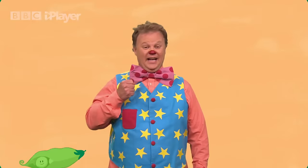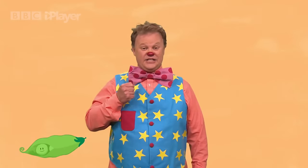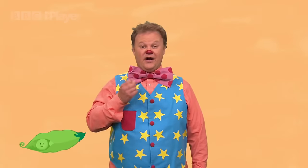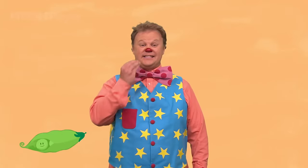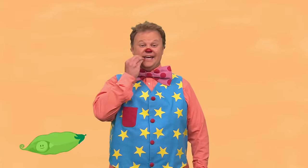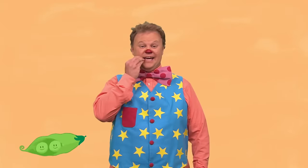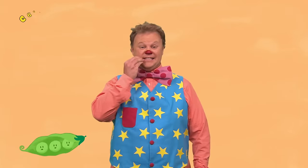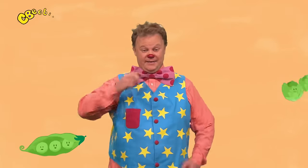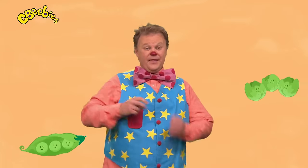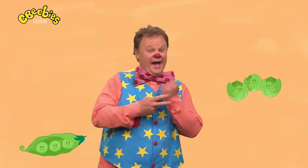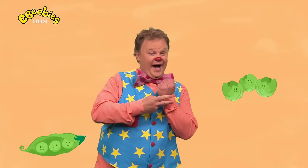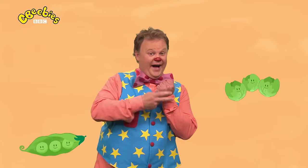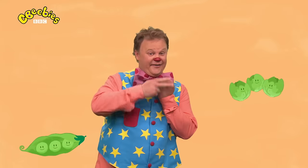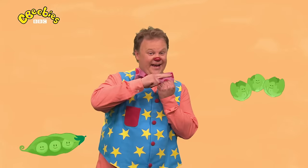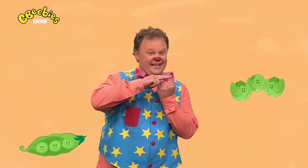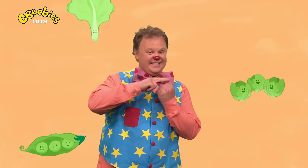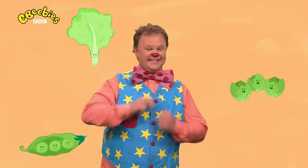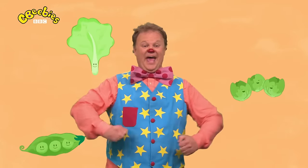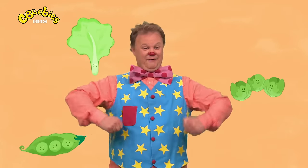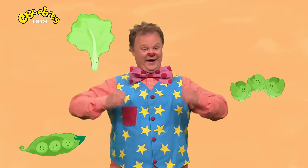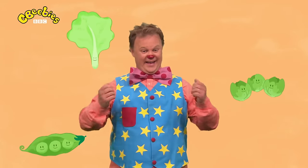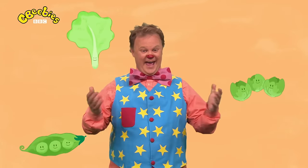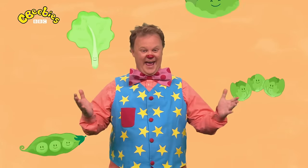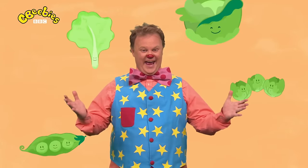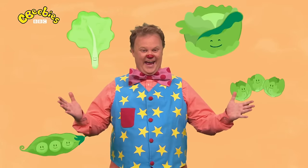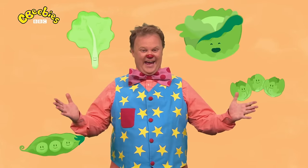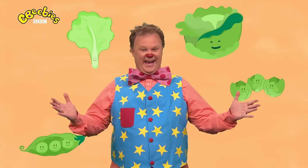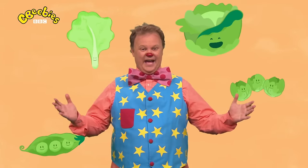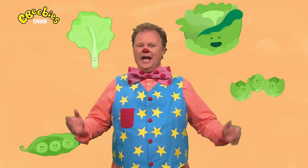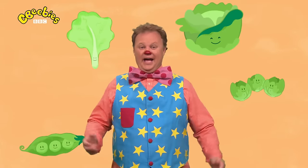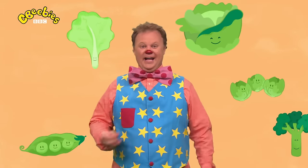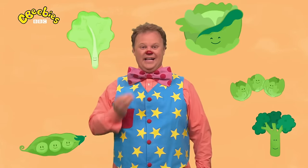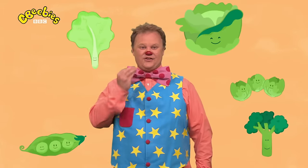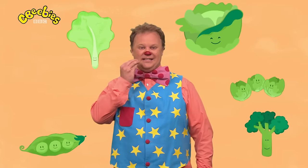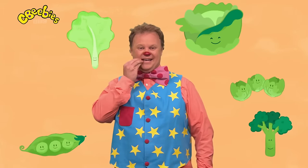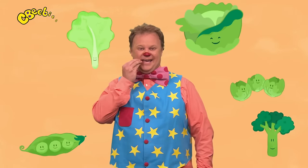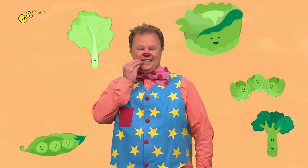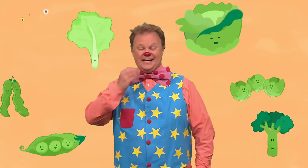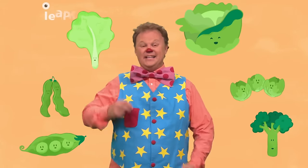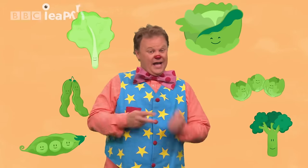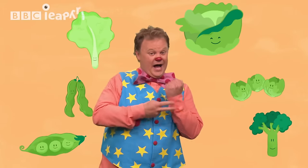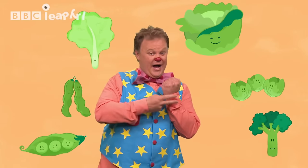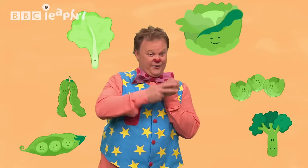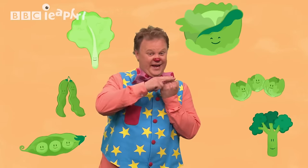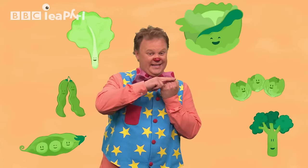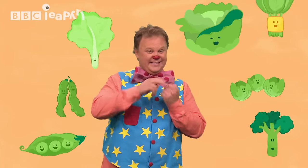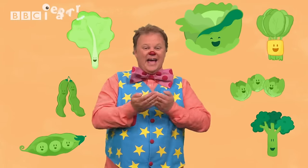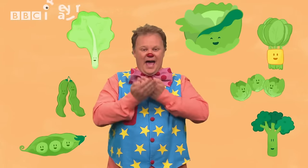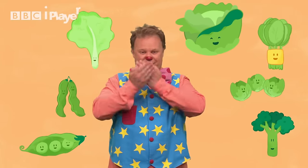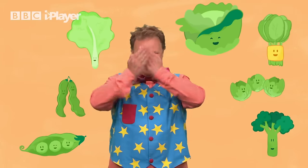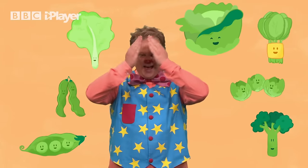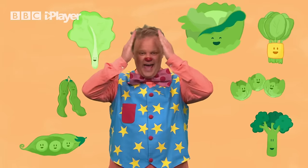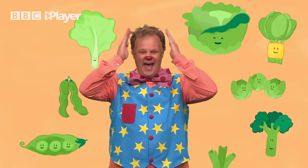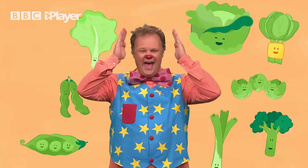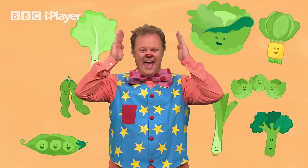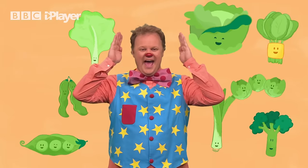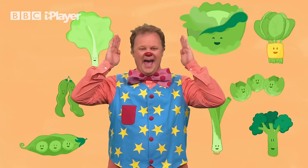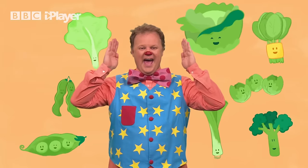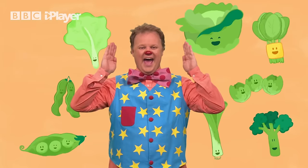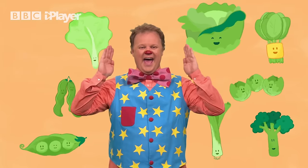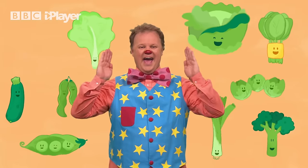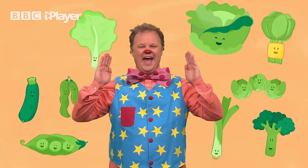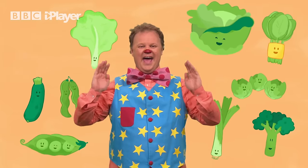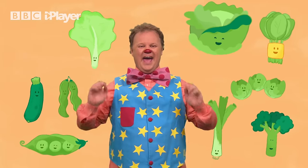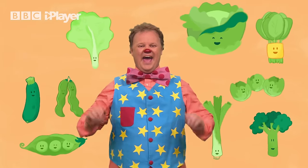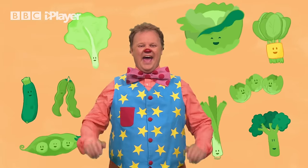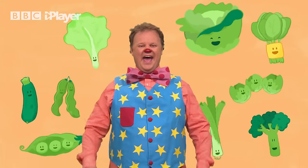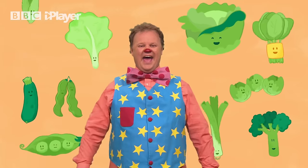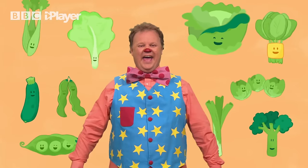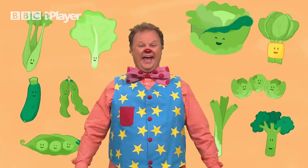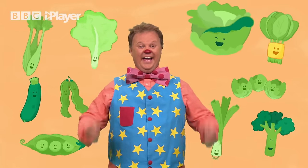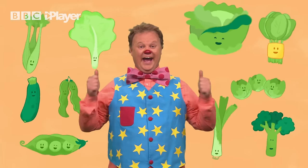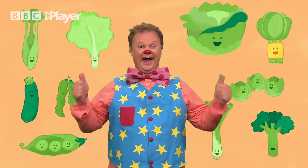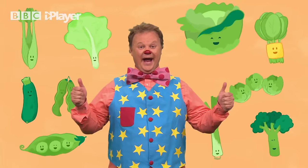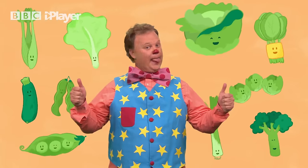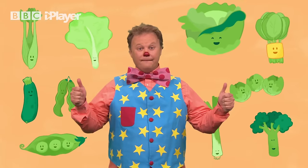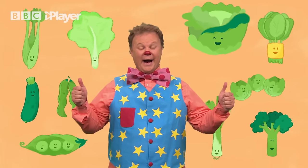let's try to eat our greens every day let's try to eat our greens every day